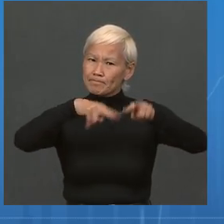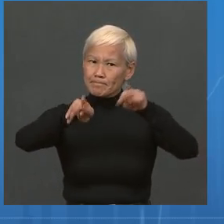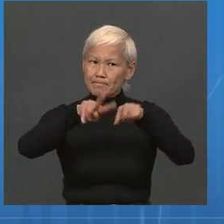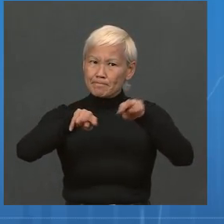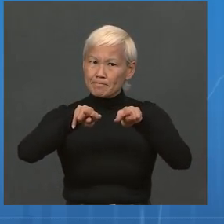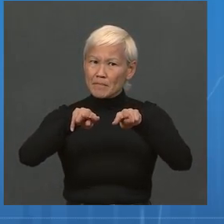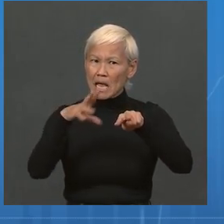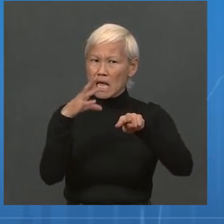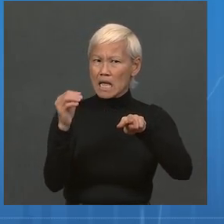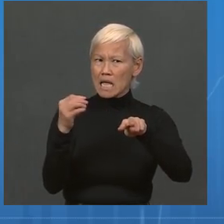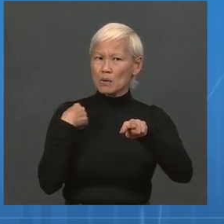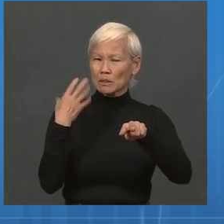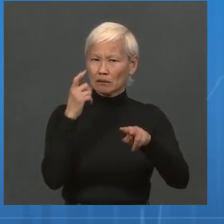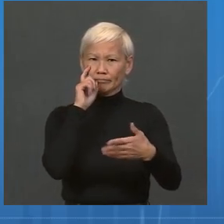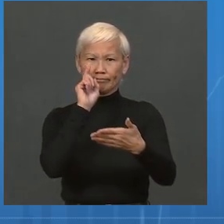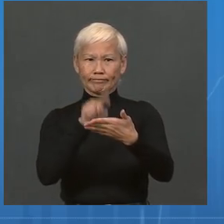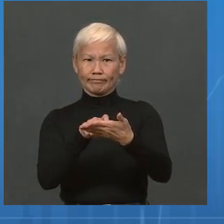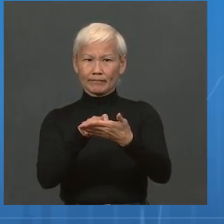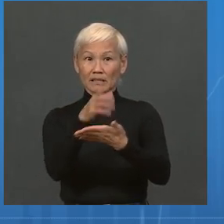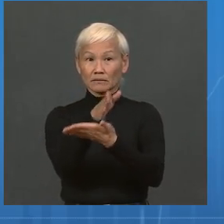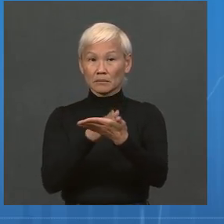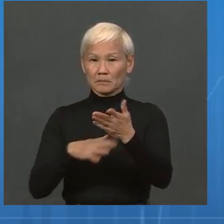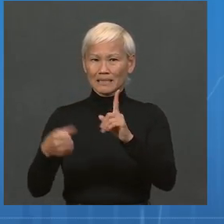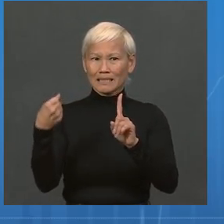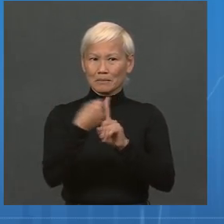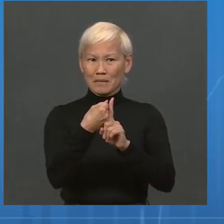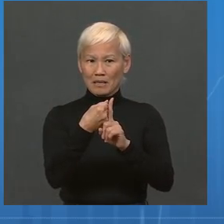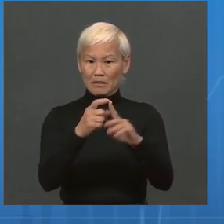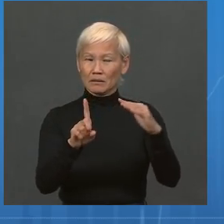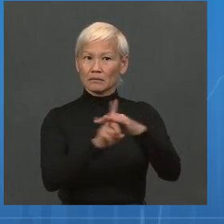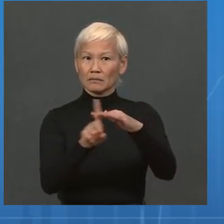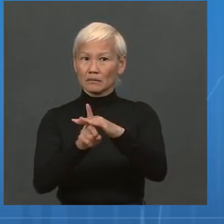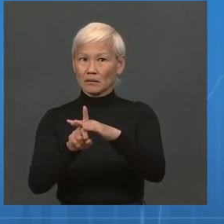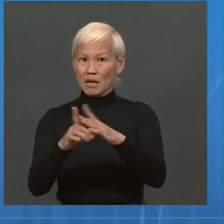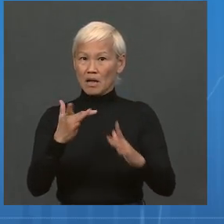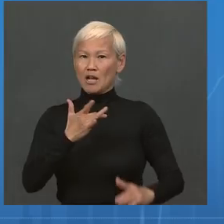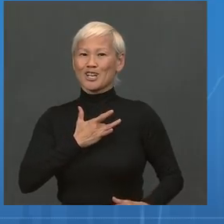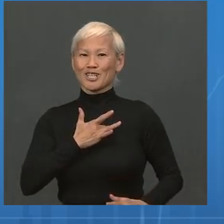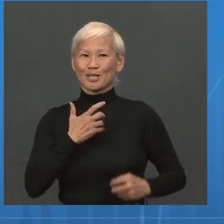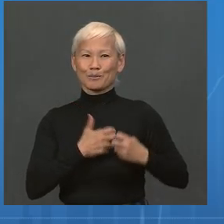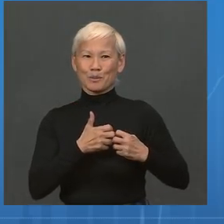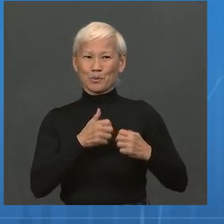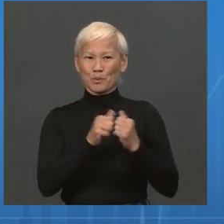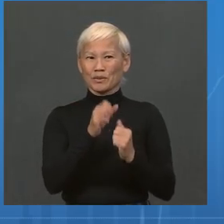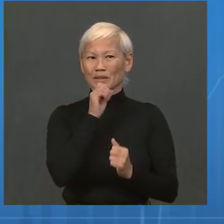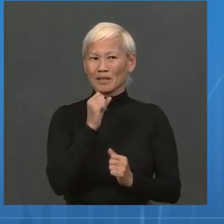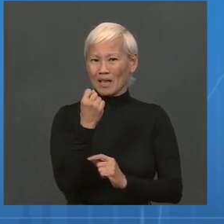to 11-year-olds because of exactly the question. And that is among the reasons that the dose was changed